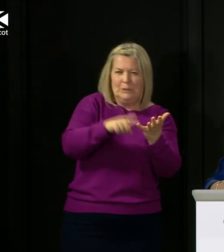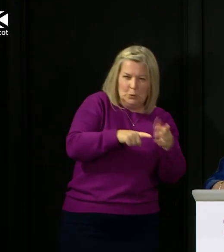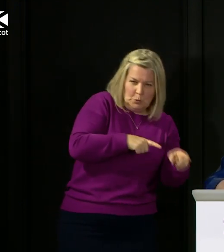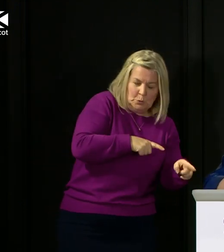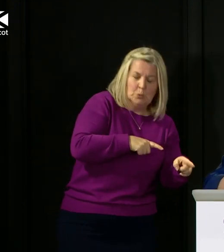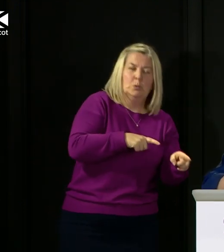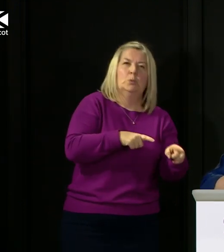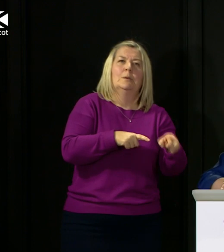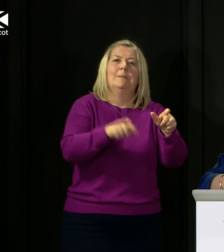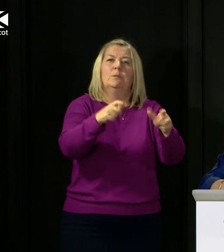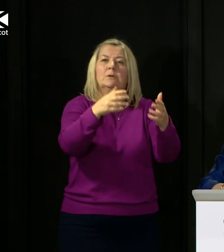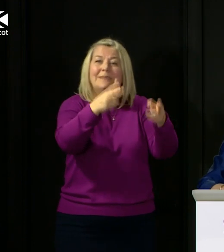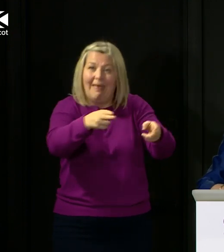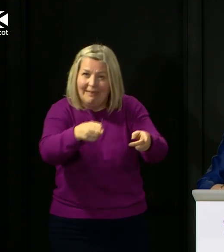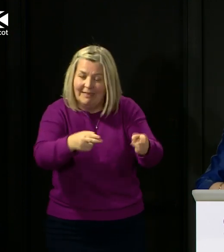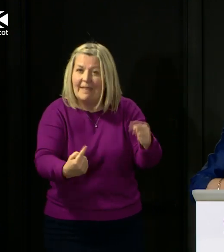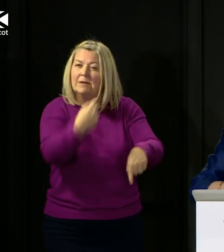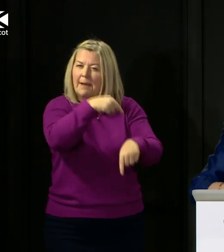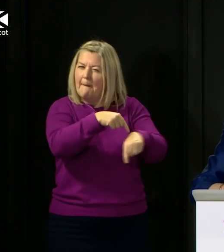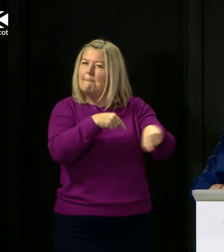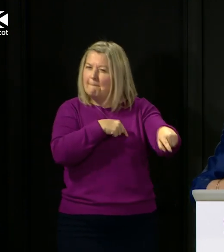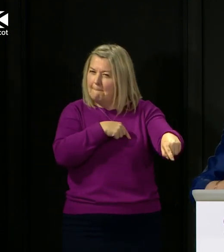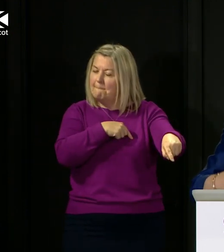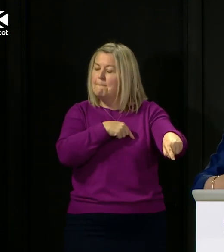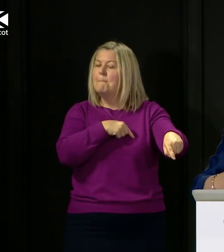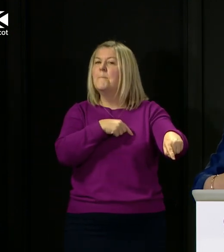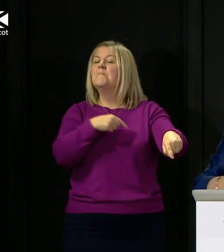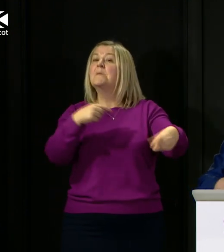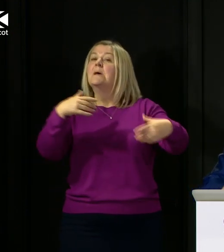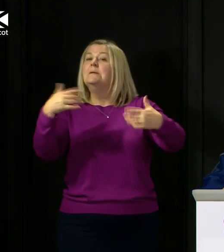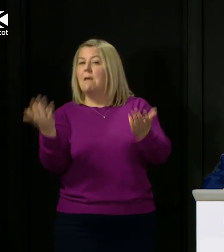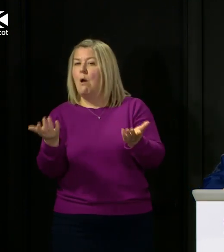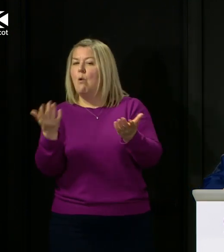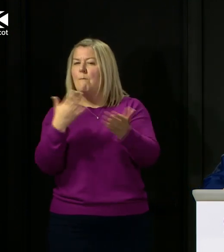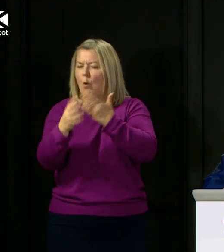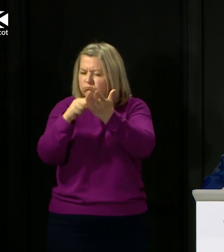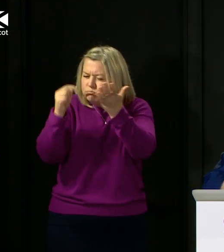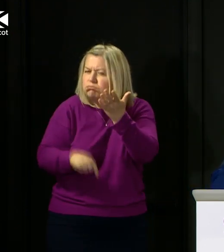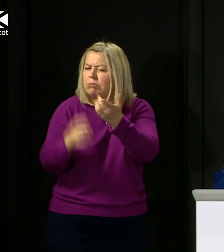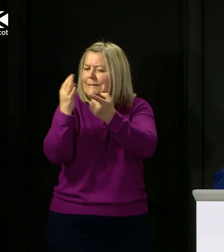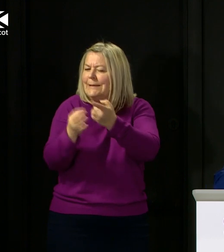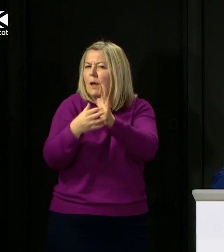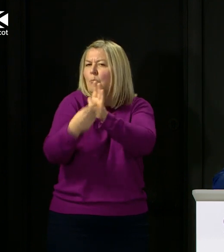dying. We now have the ability to model that a bit more precisely, so in the paper we published